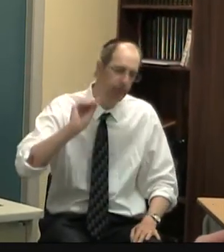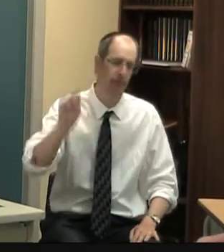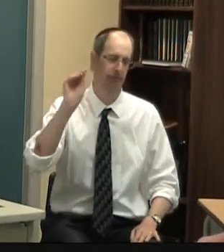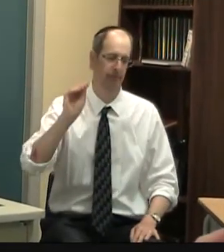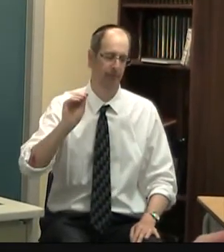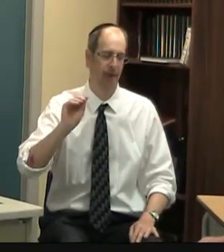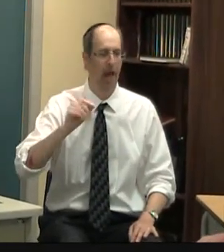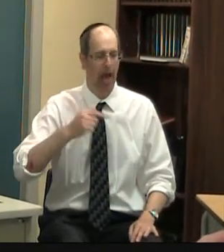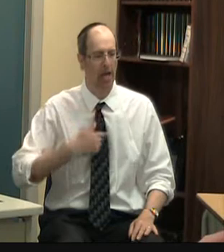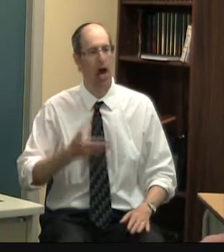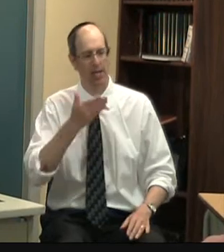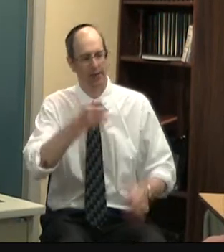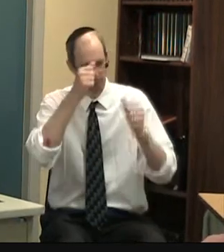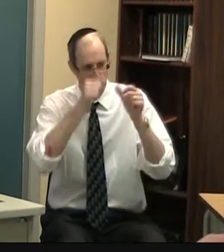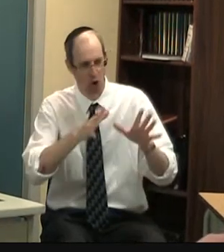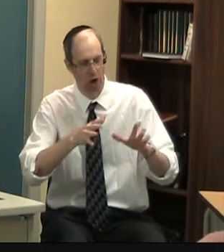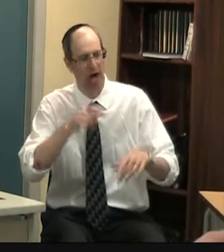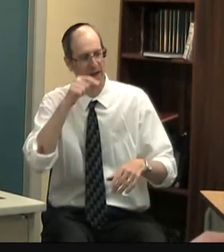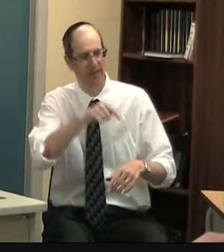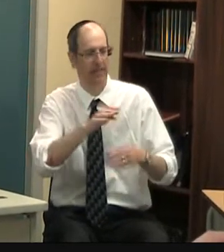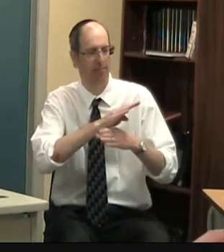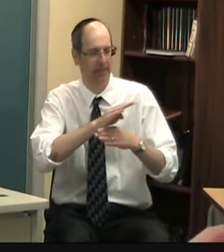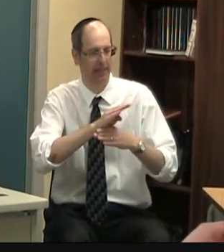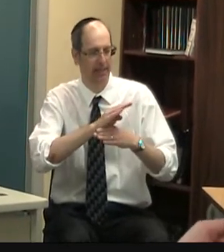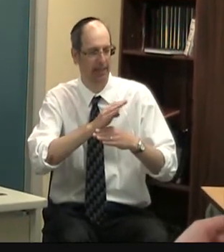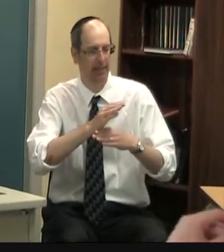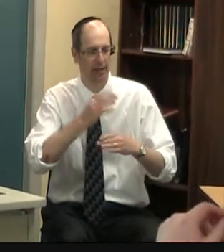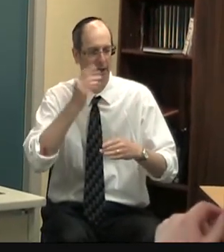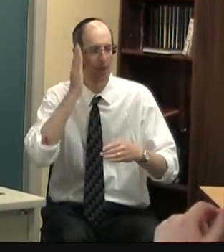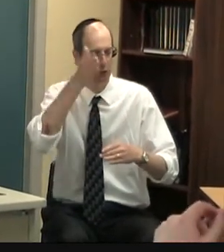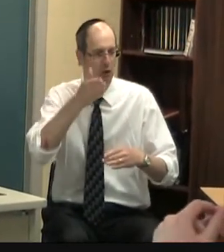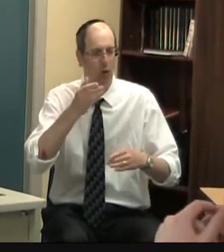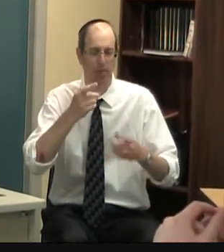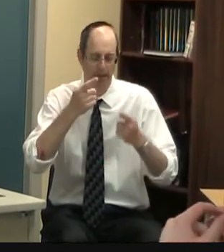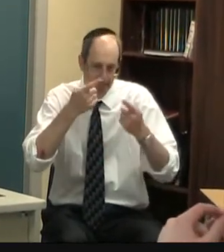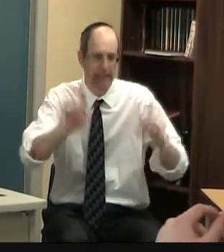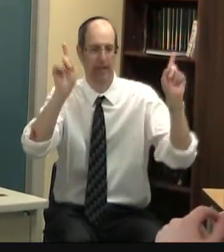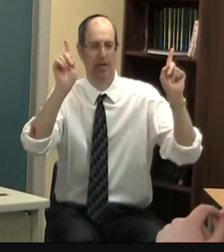i give you a bracha that this business that this investment is gonna be much clearer that everything is gonna be okay